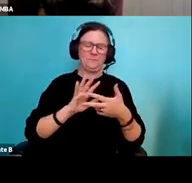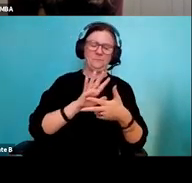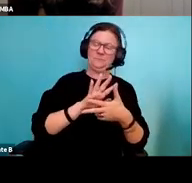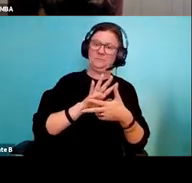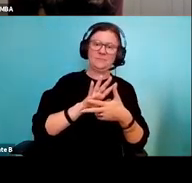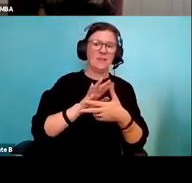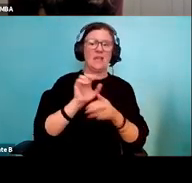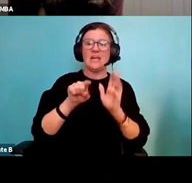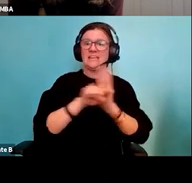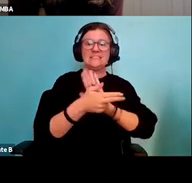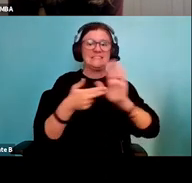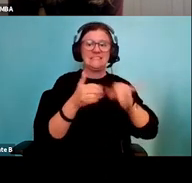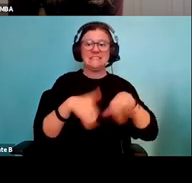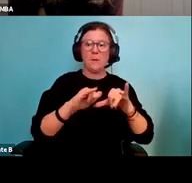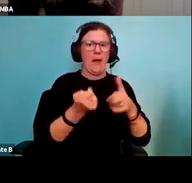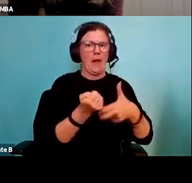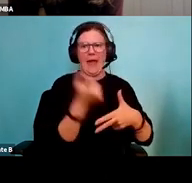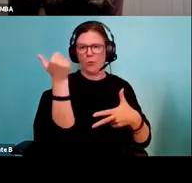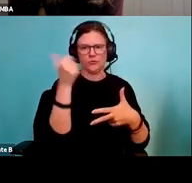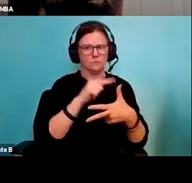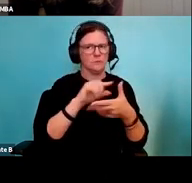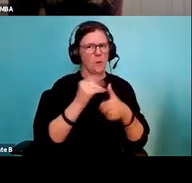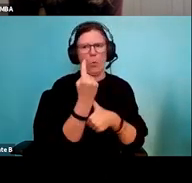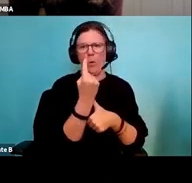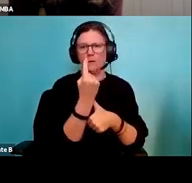removing stigma -- I think that’s a huge problem that women with disabilities experience